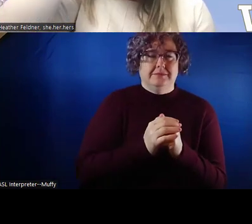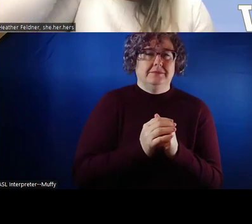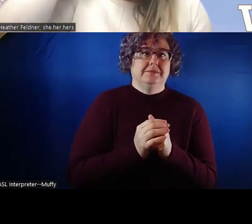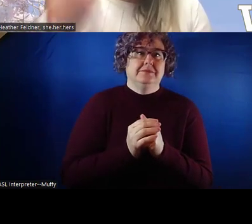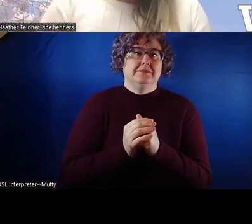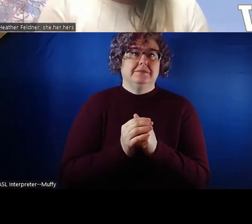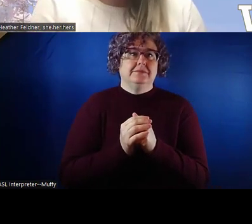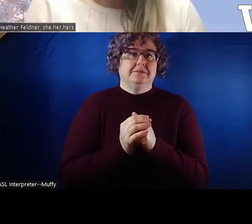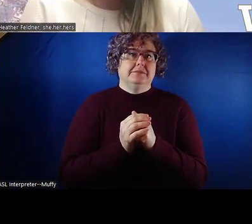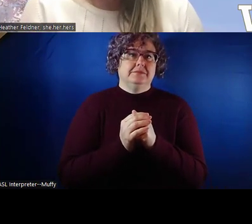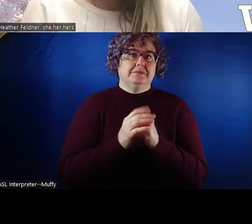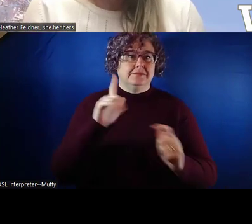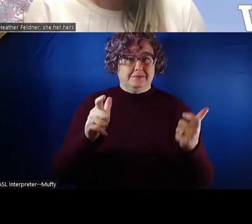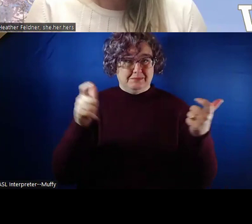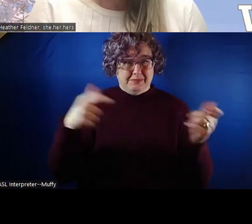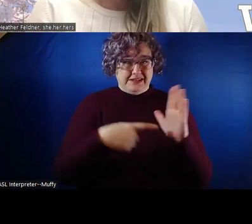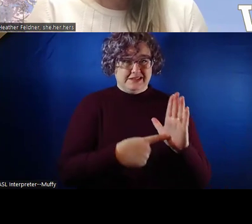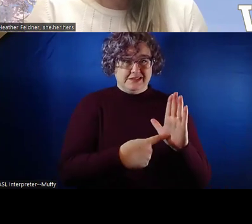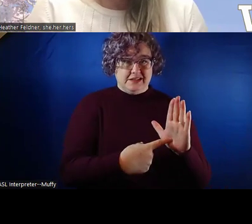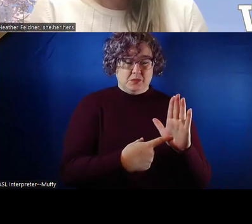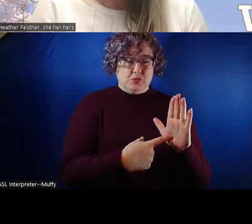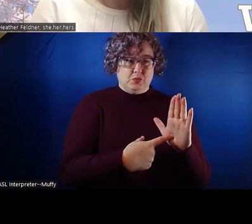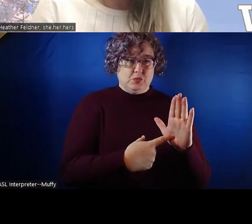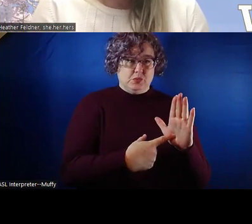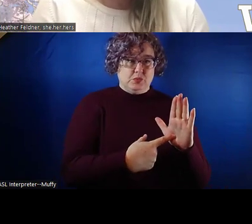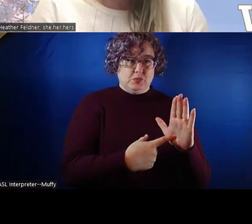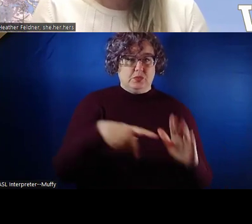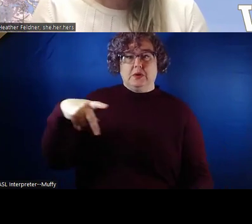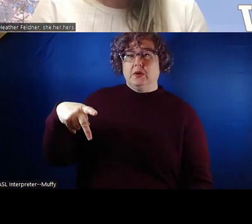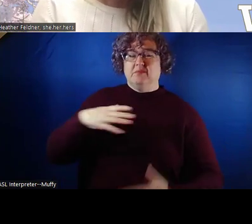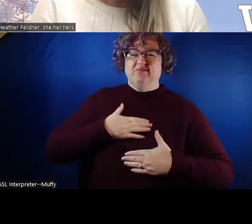And I think the biggest example of that in PT for sure,